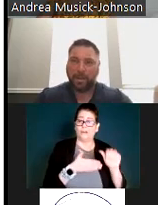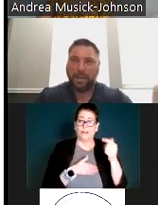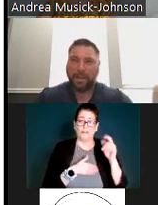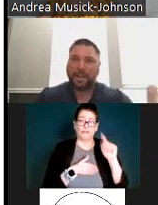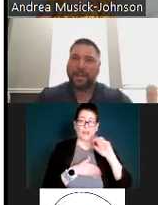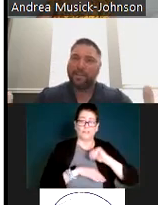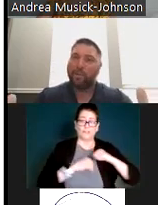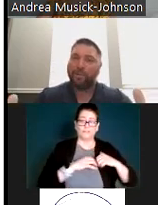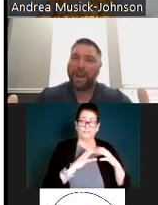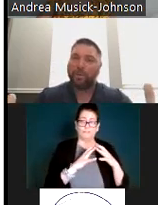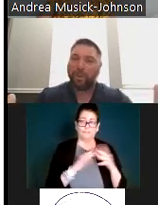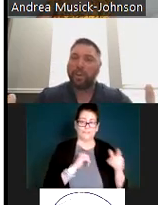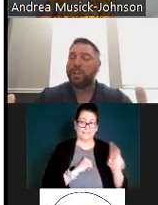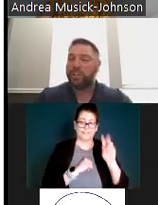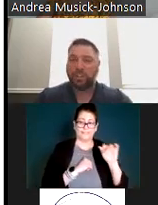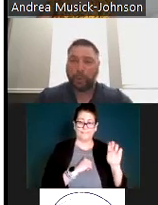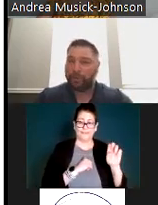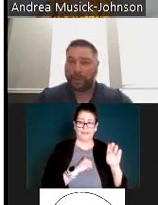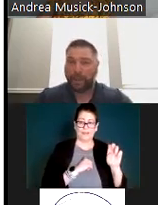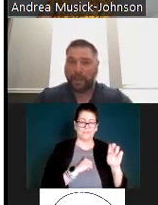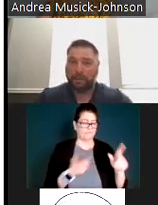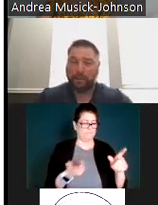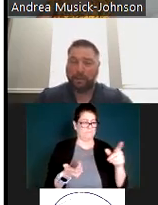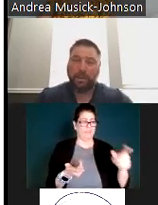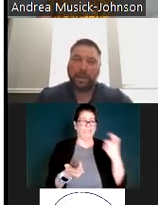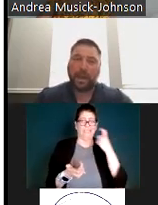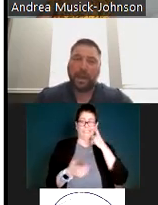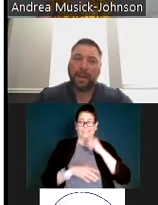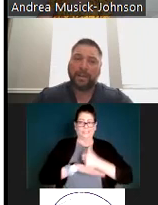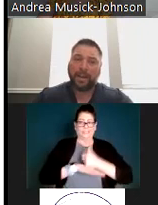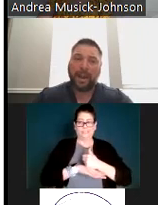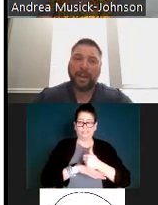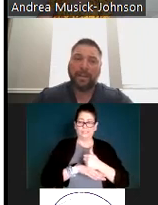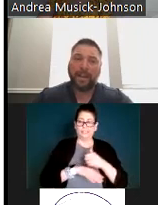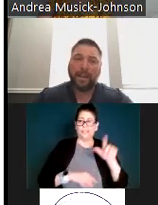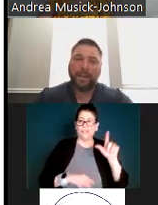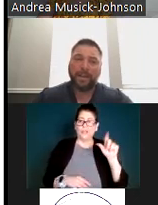In 1994, VINE was launched in just Louisville, Kentucky. And today it is